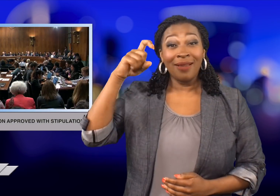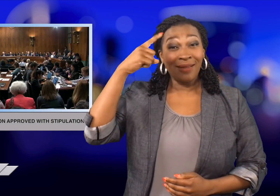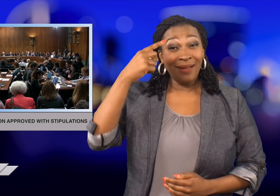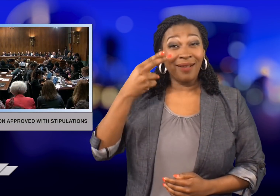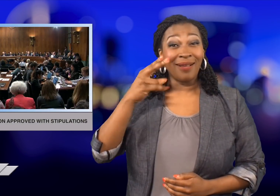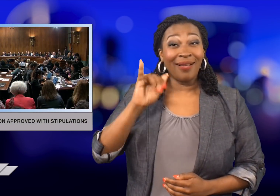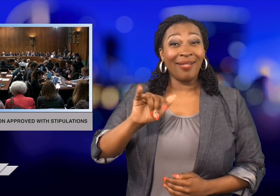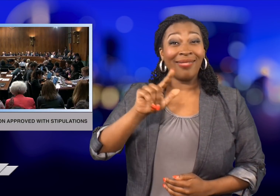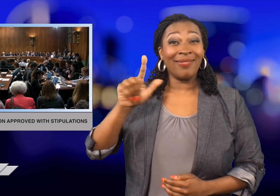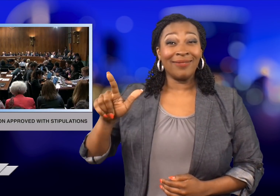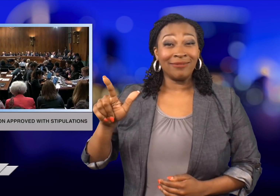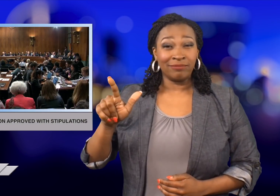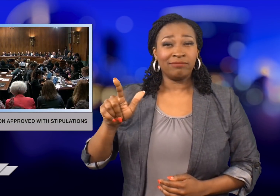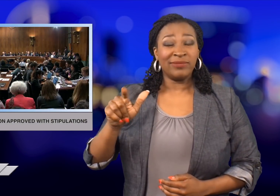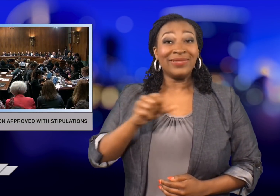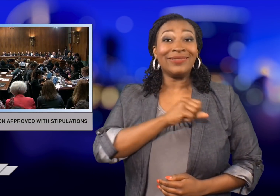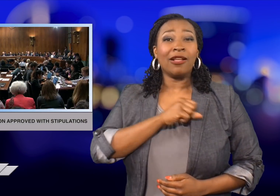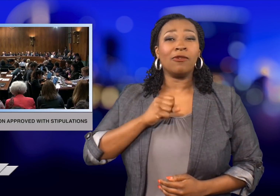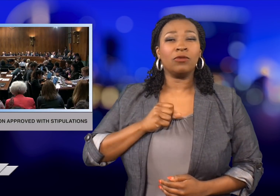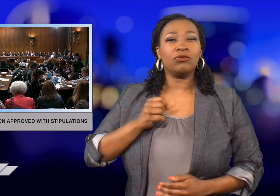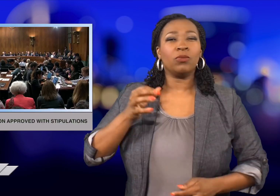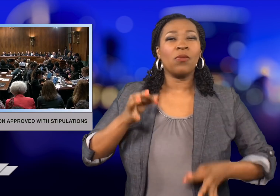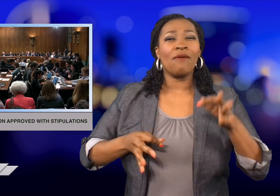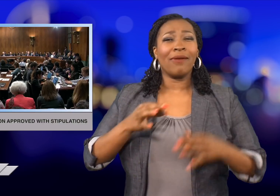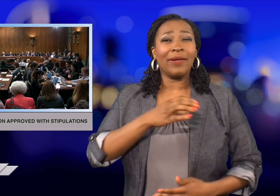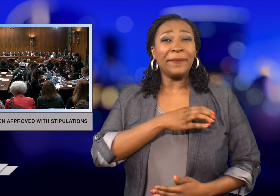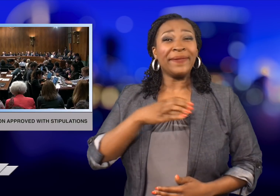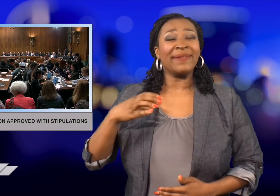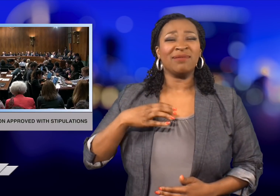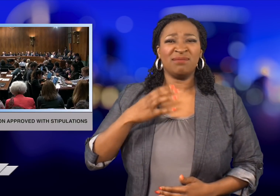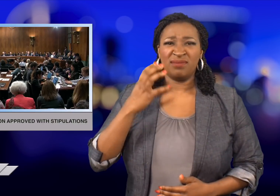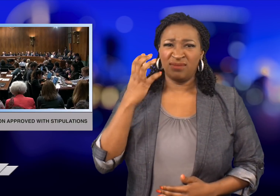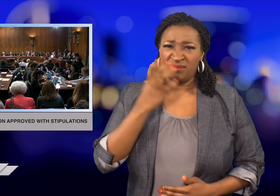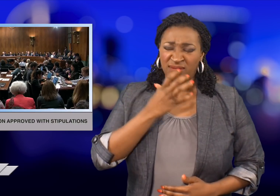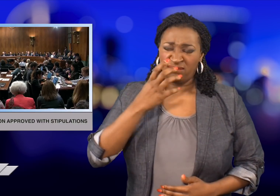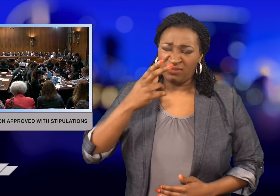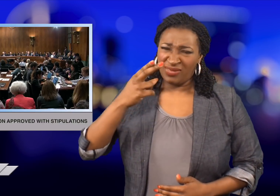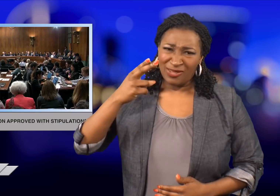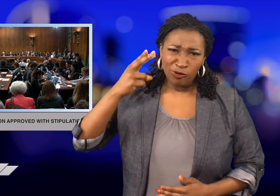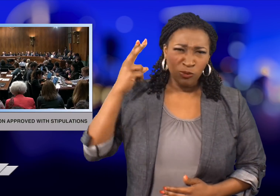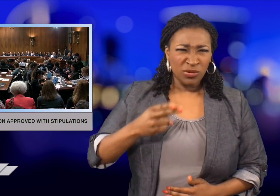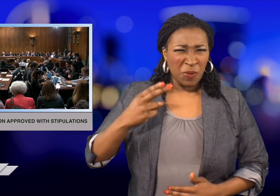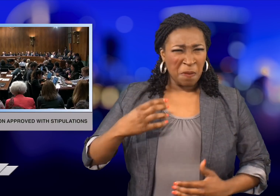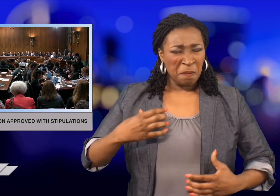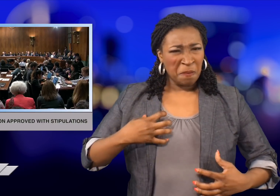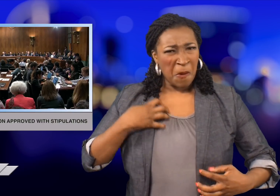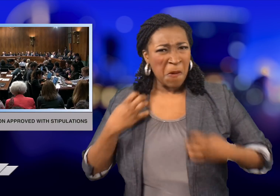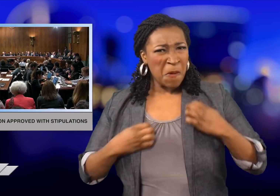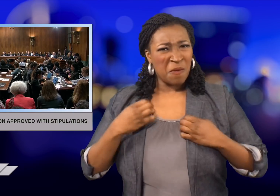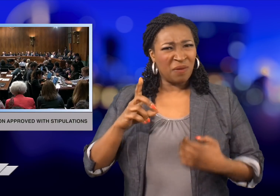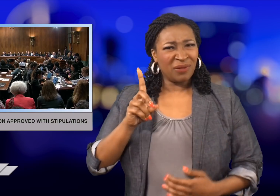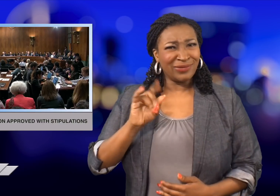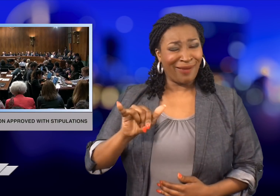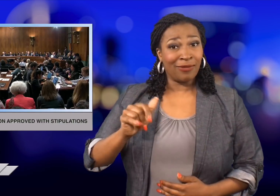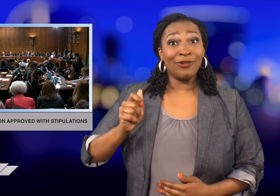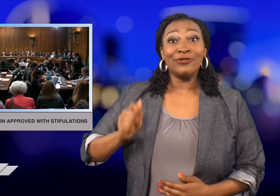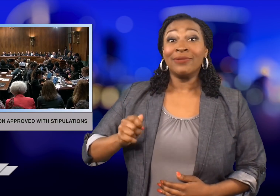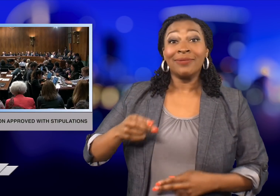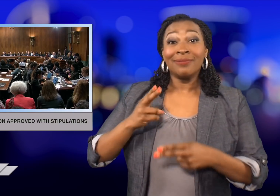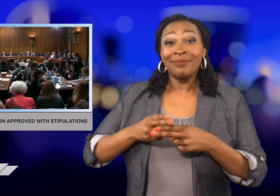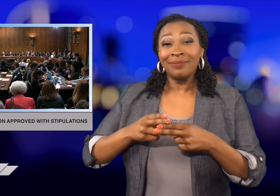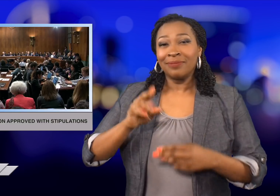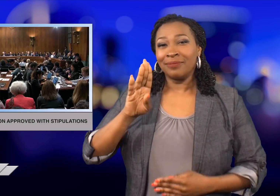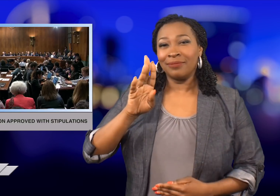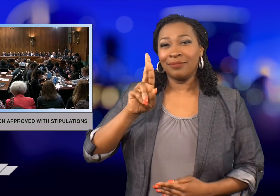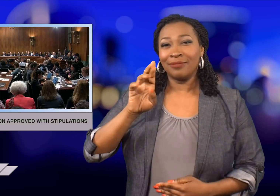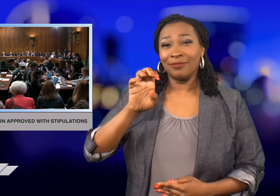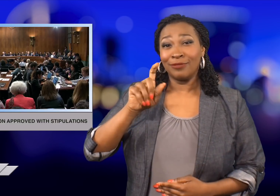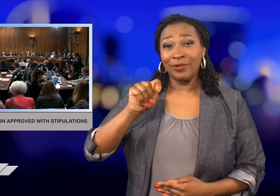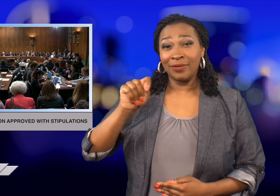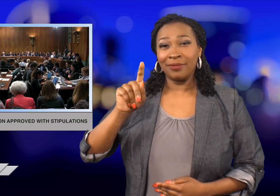After an historic and emotional day on Capitol Hill, a Senate Judiciary committee voted in